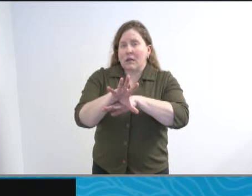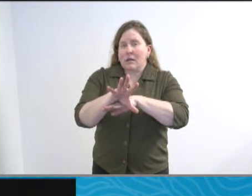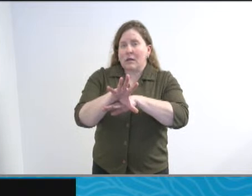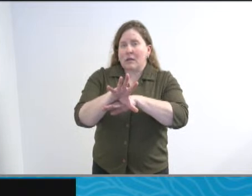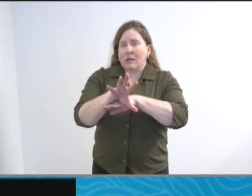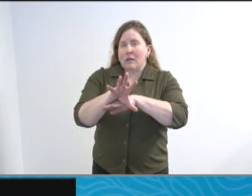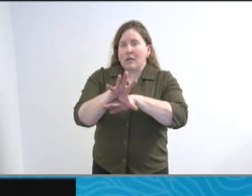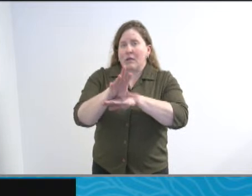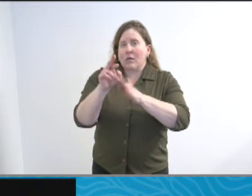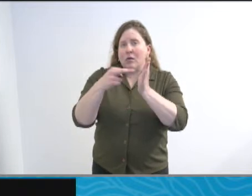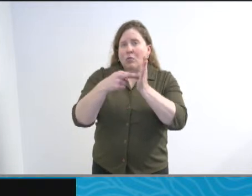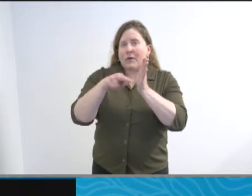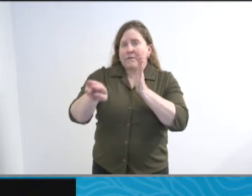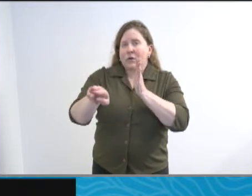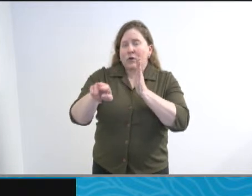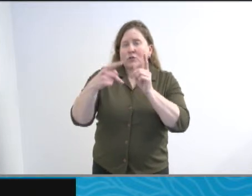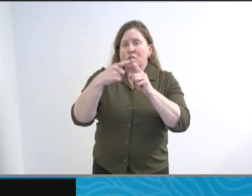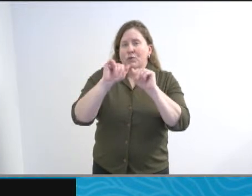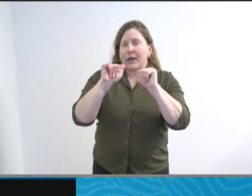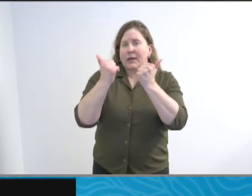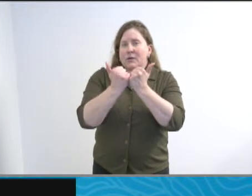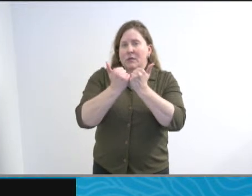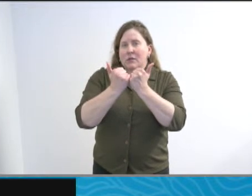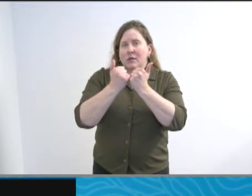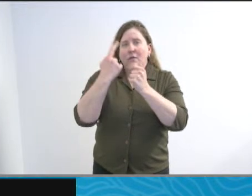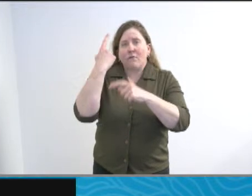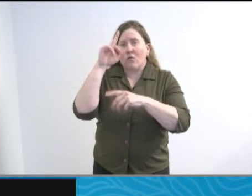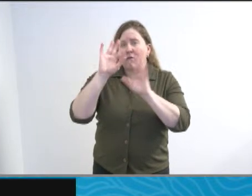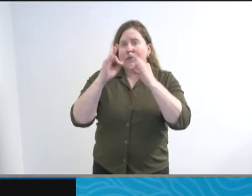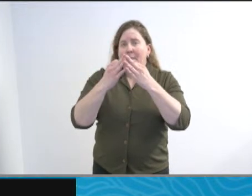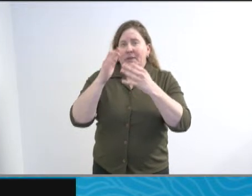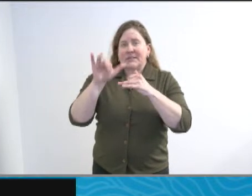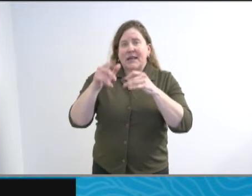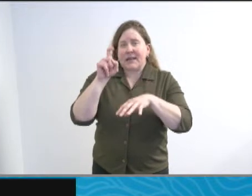referrals to agencies for families who need that. Restorative justice is